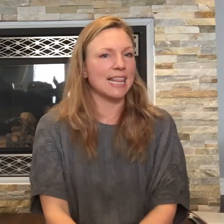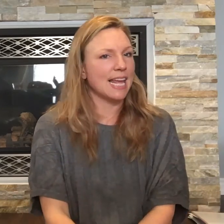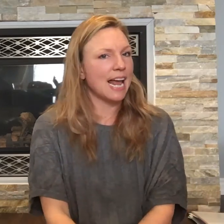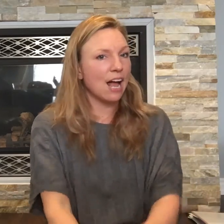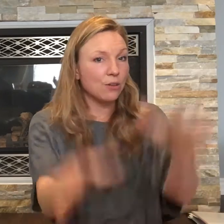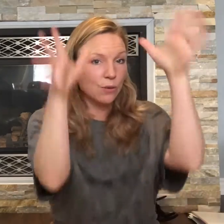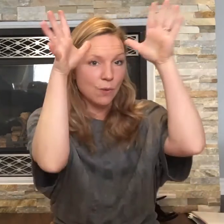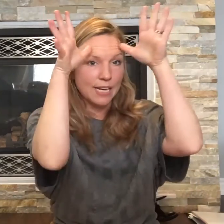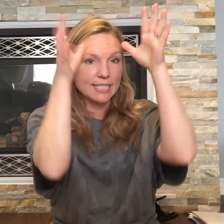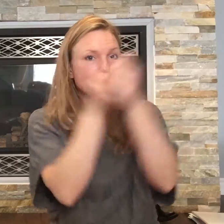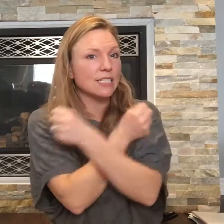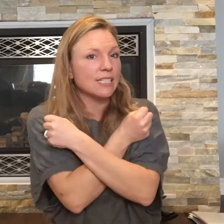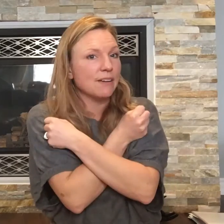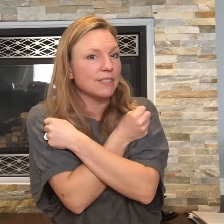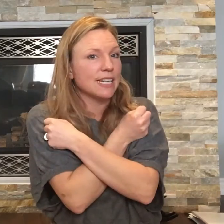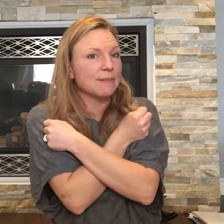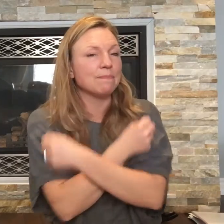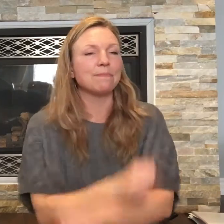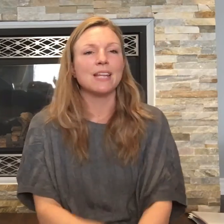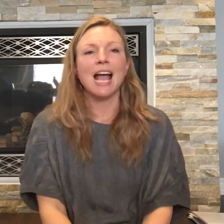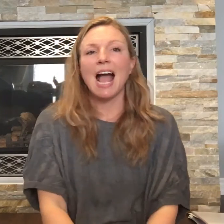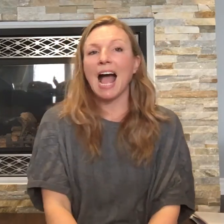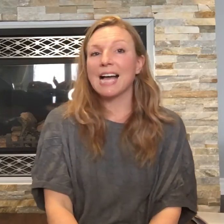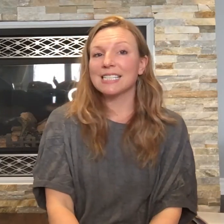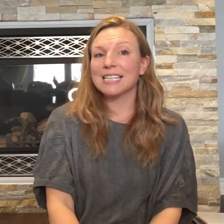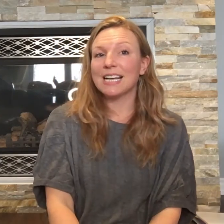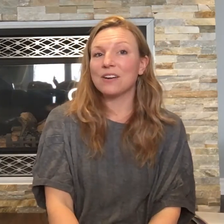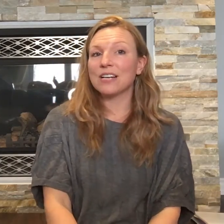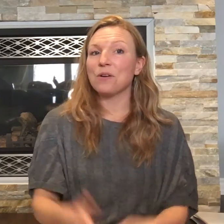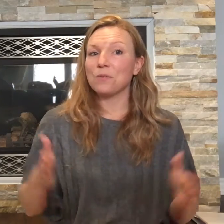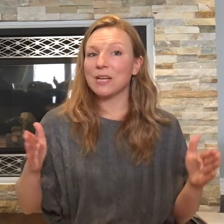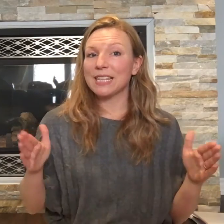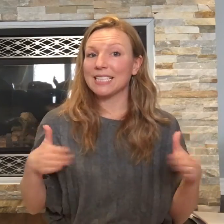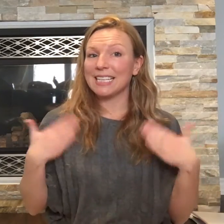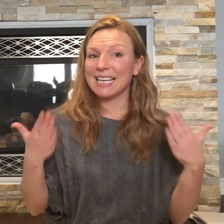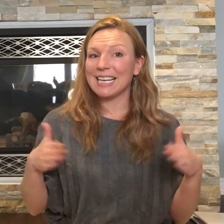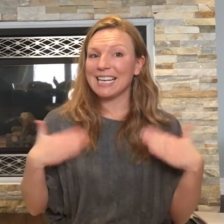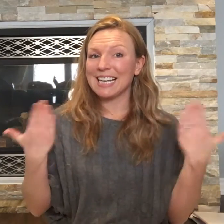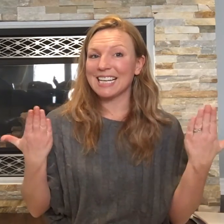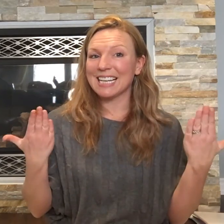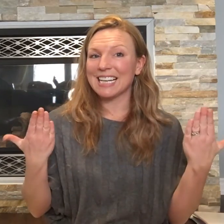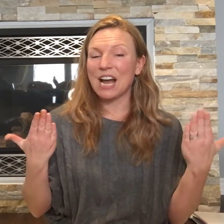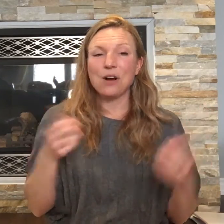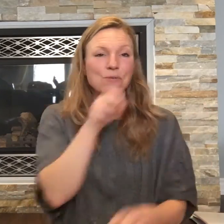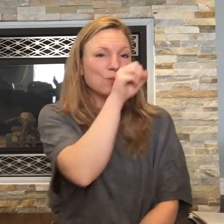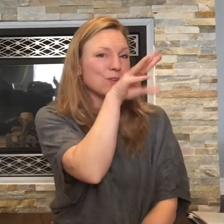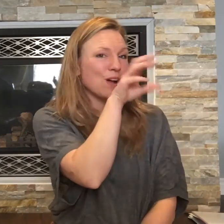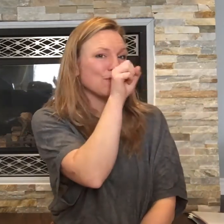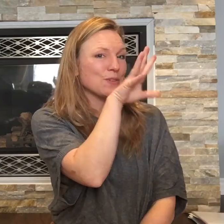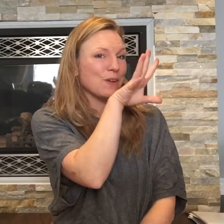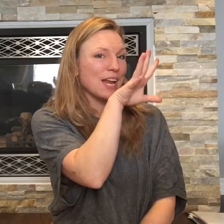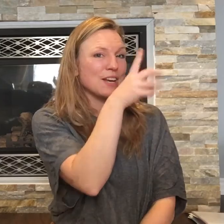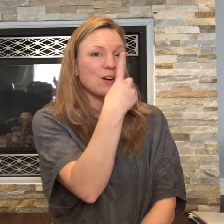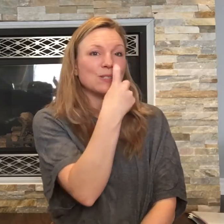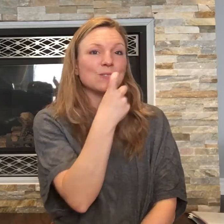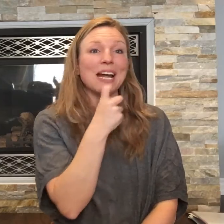Then, how the REINDEER LOVED him, as they shouted out with GLEE, RUDOLPH, the RED-NOSE REINDEER,